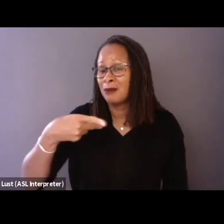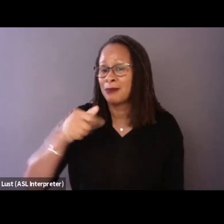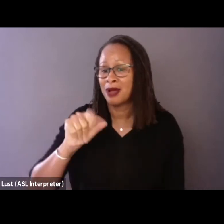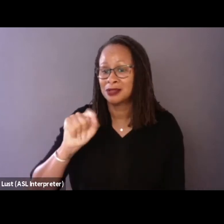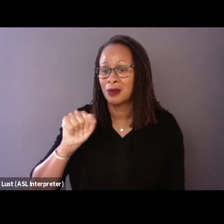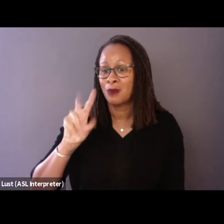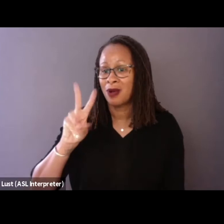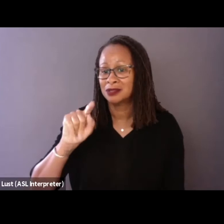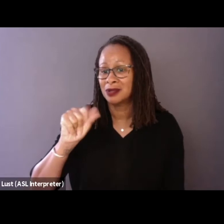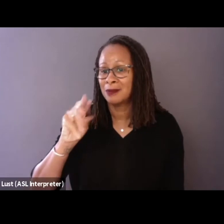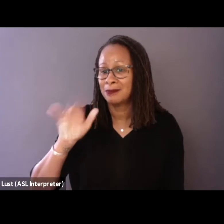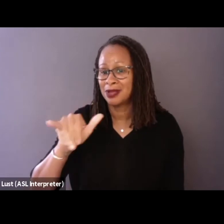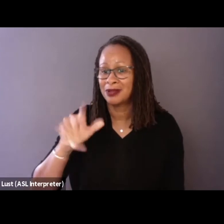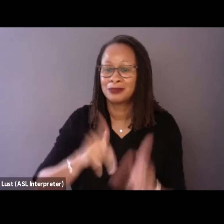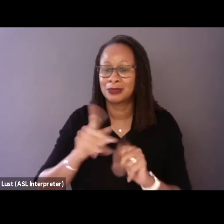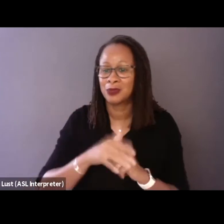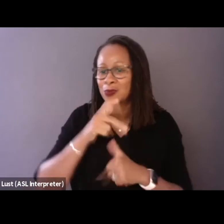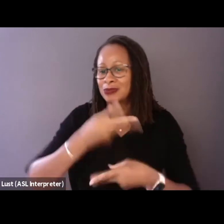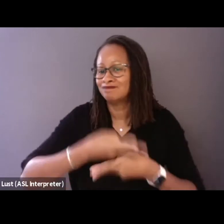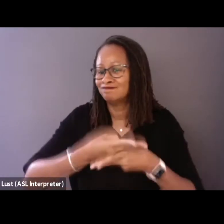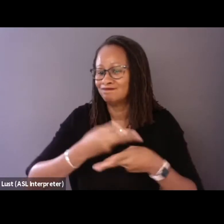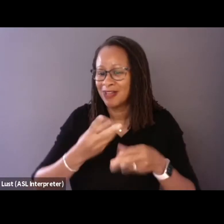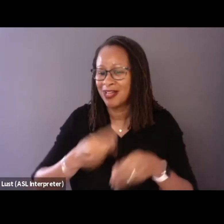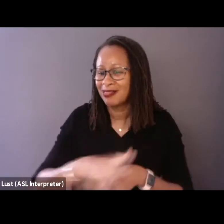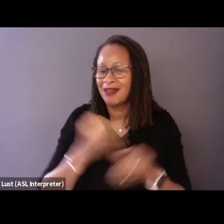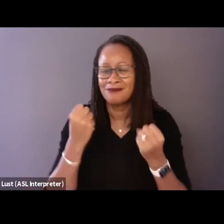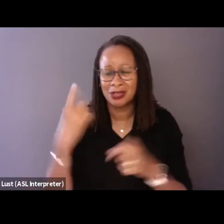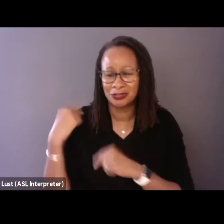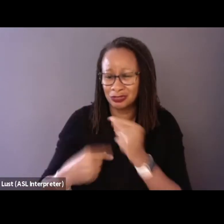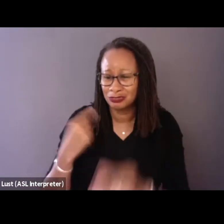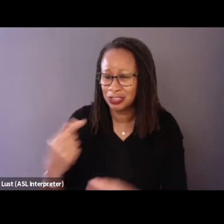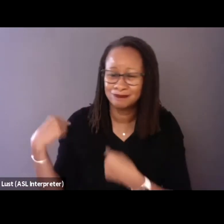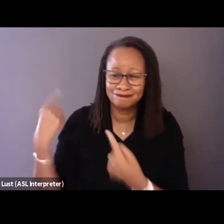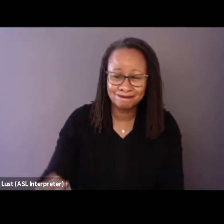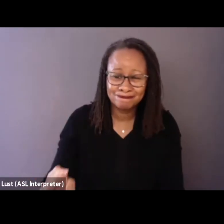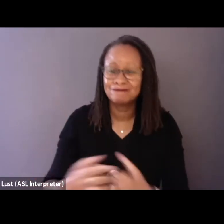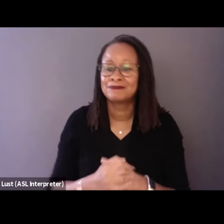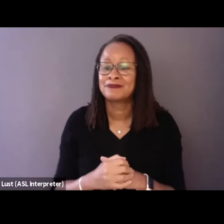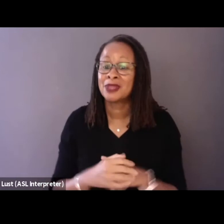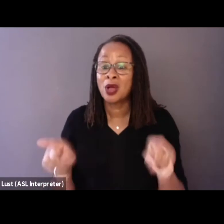who have been stewards of this land for generations. I would also like to offer thanks